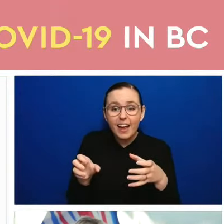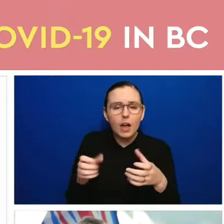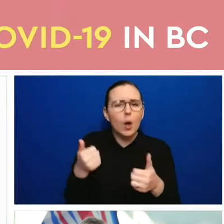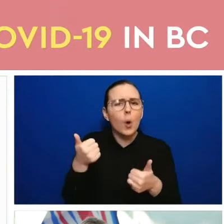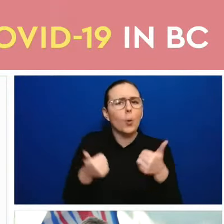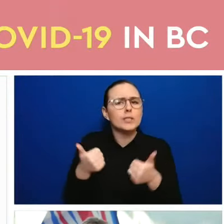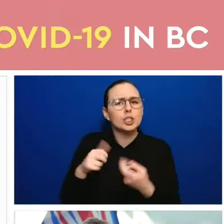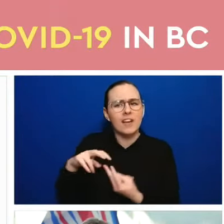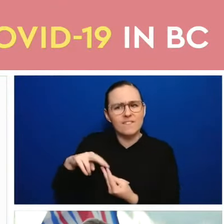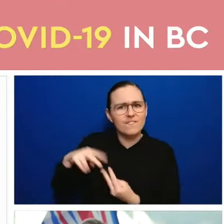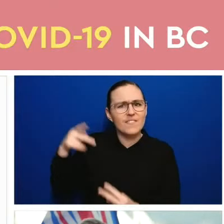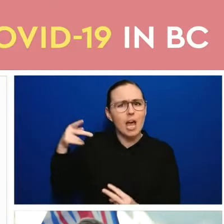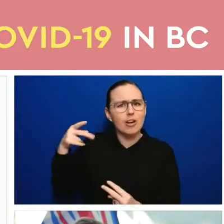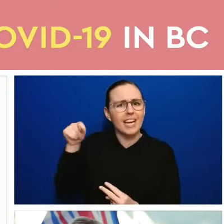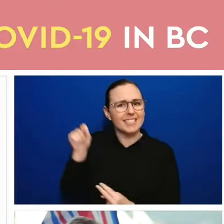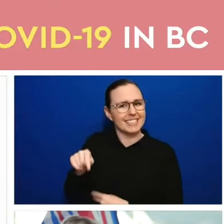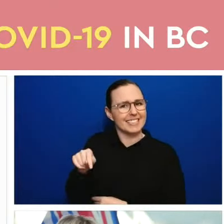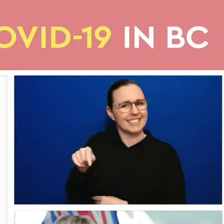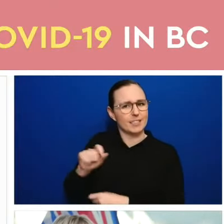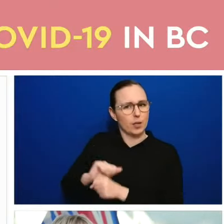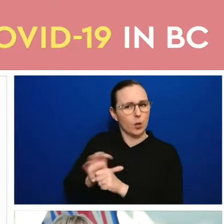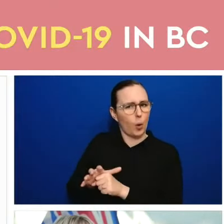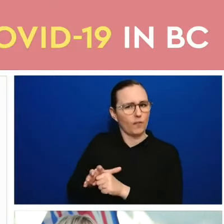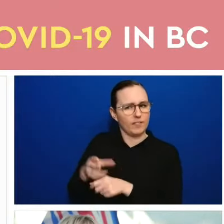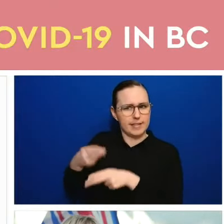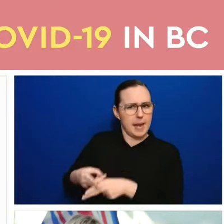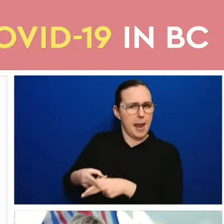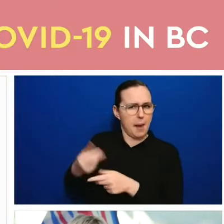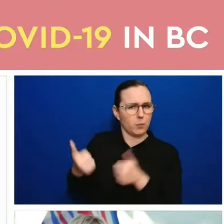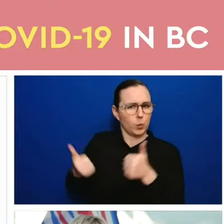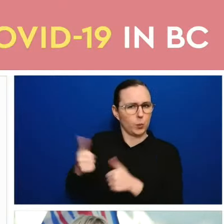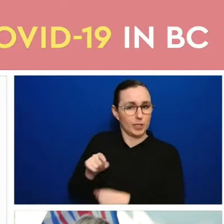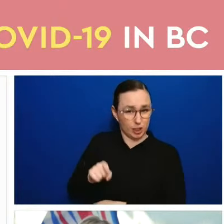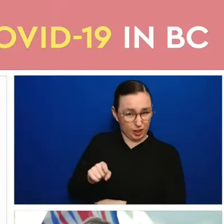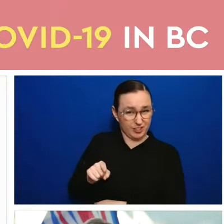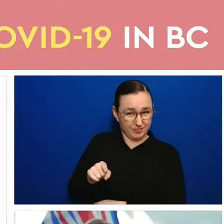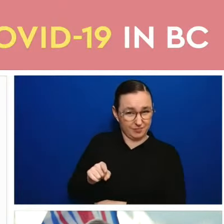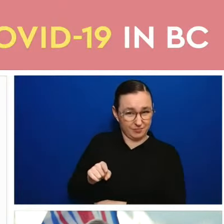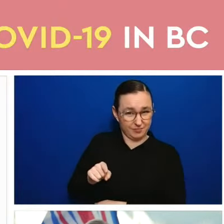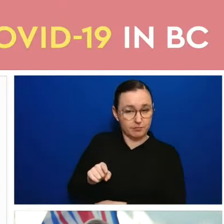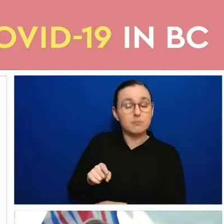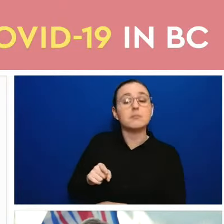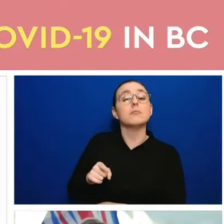breaking it -- and breaking it